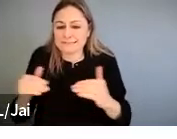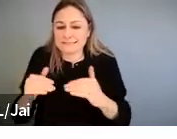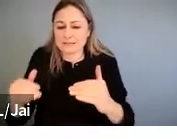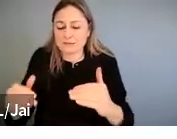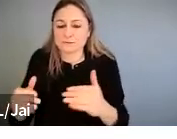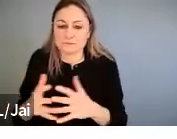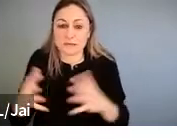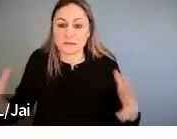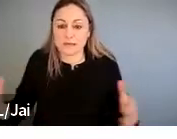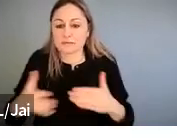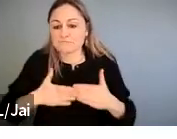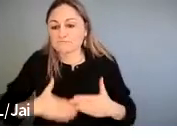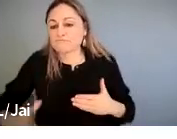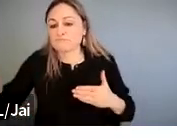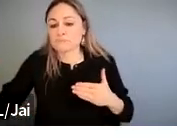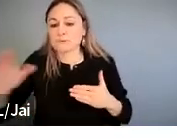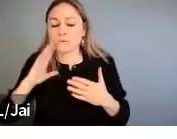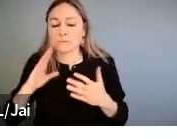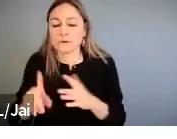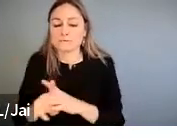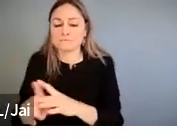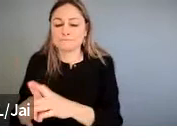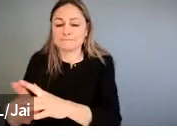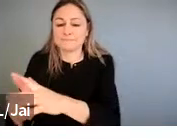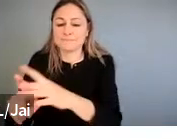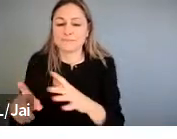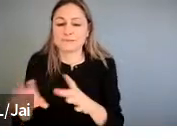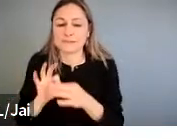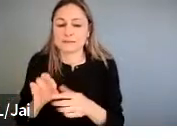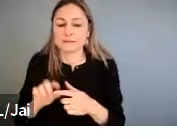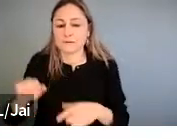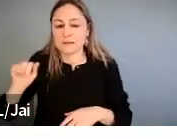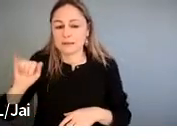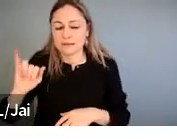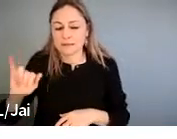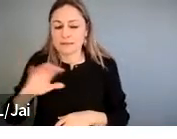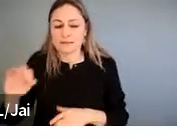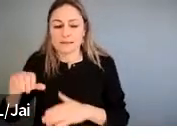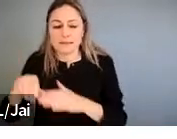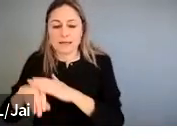to artificial intelligence and the work the access board is going to be engaged in,